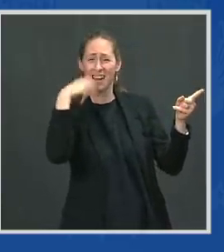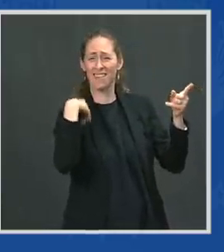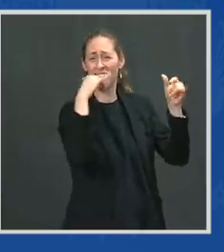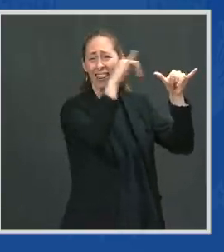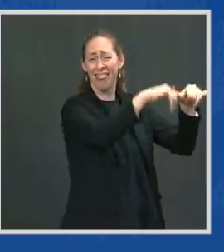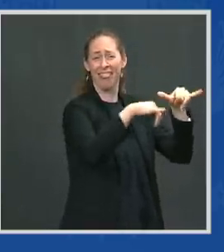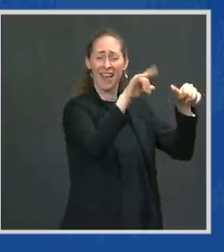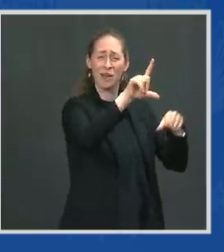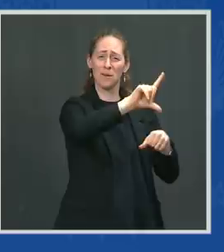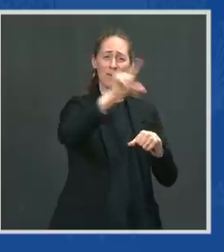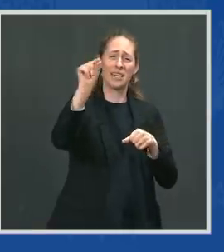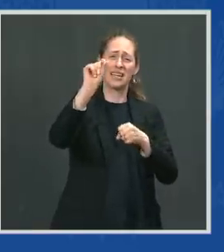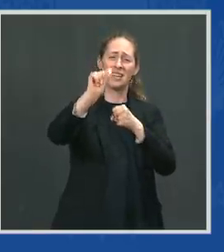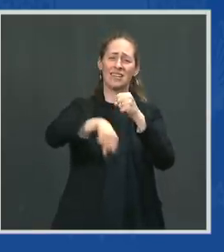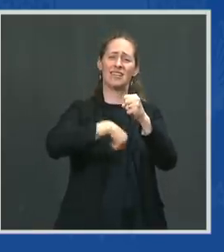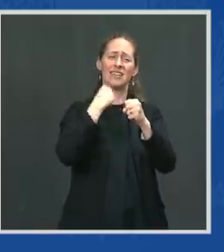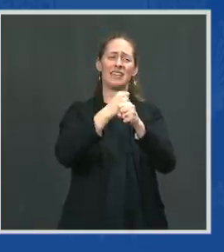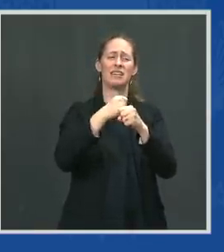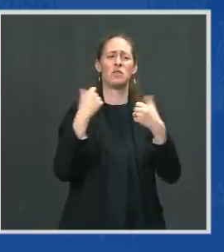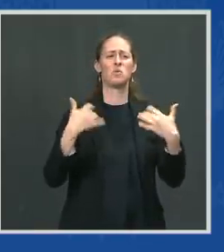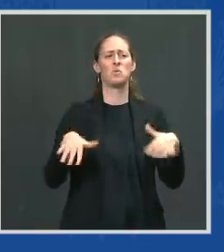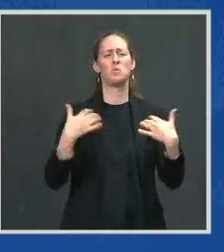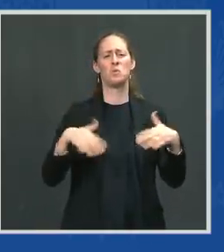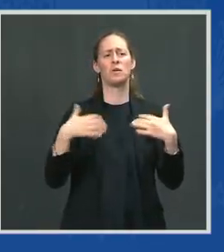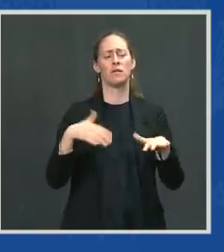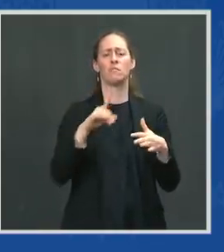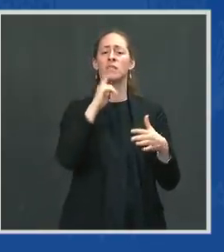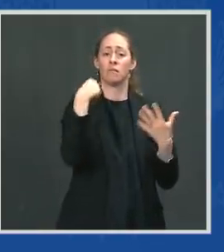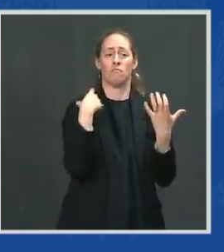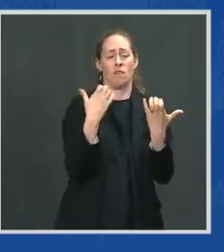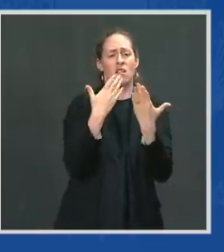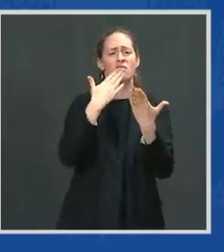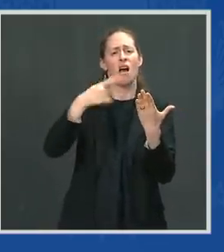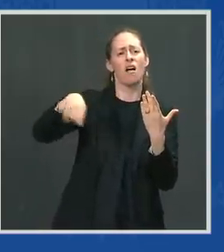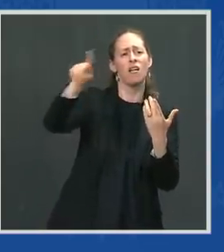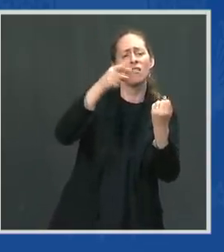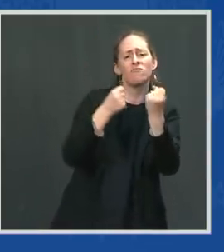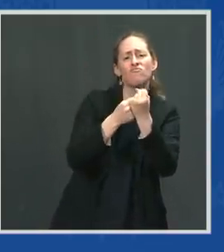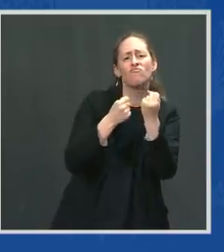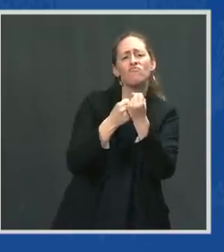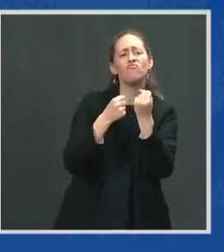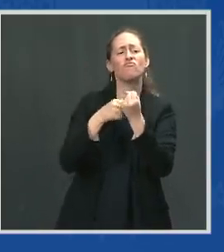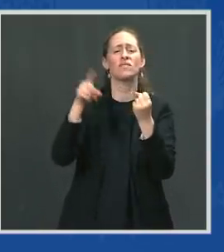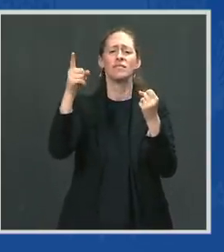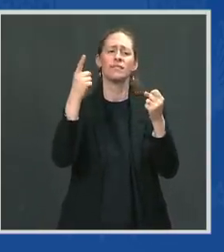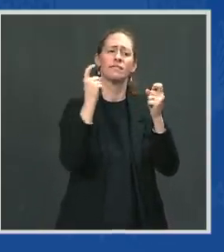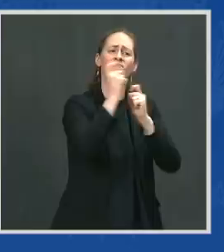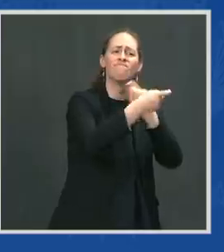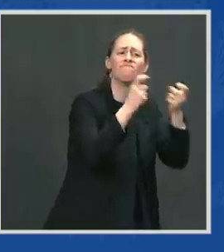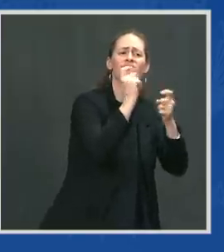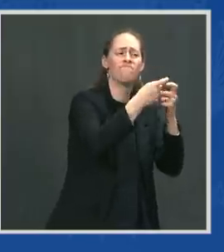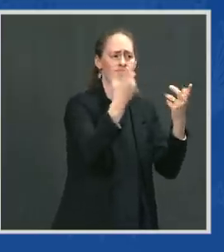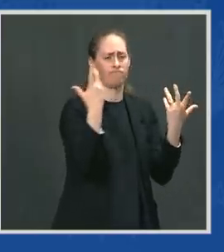and we're deeply grateful for the contributions they have made to our shared mission and for the sacrifices they have borne.